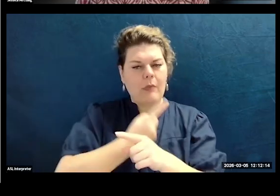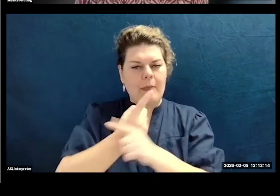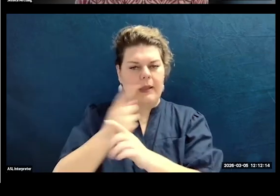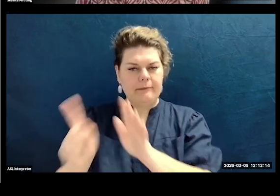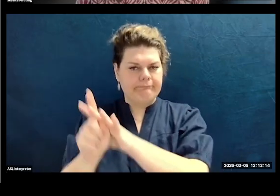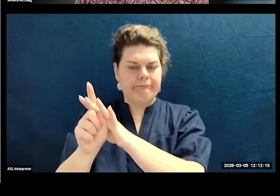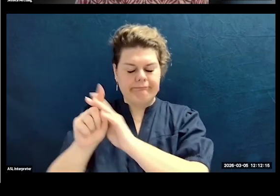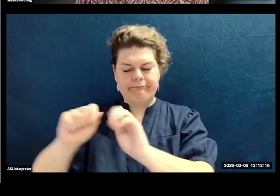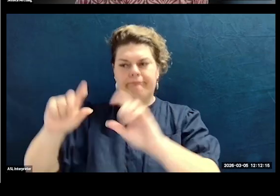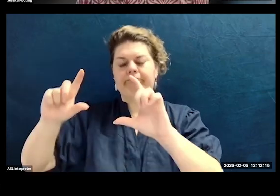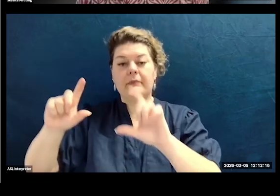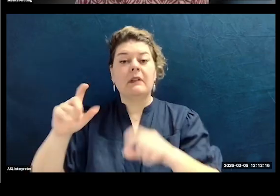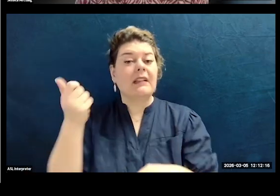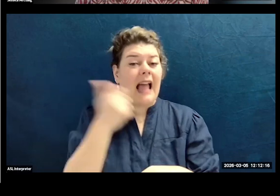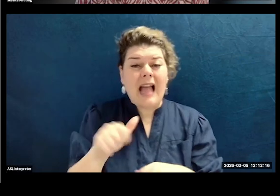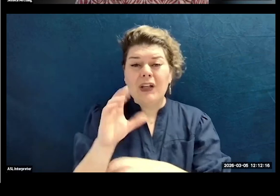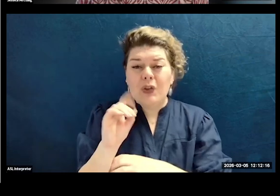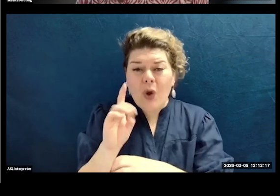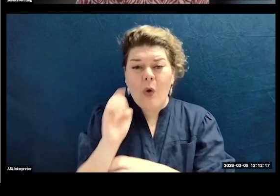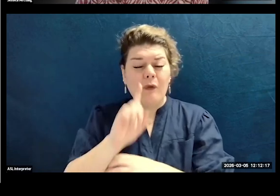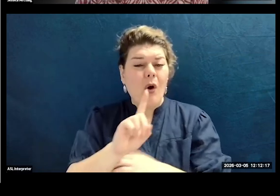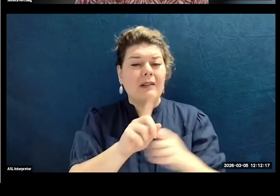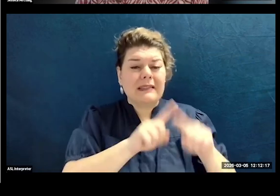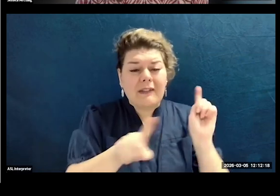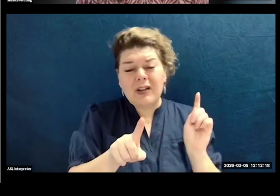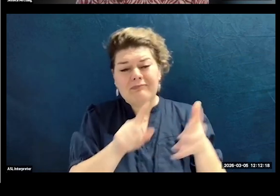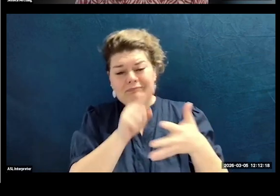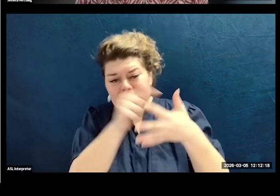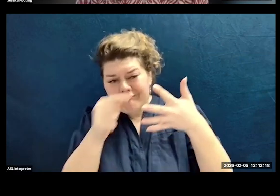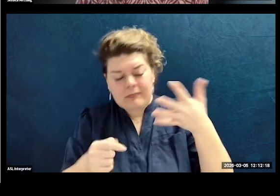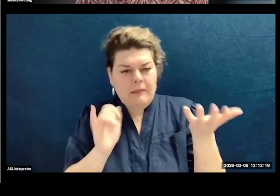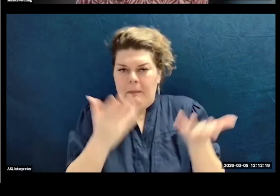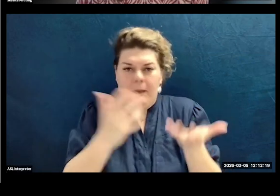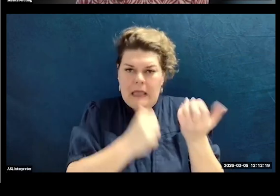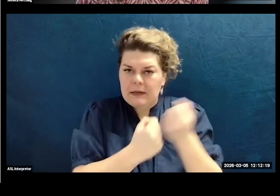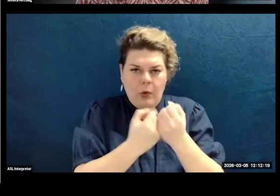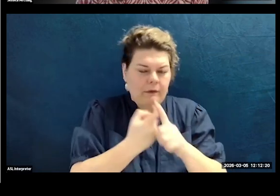And underlying code for any interactive elements may not be supported by all operating systems or browsers.